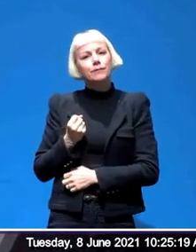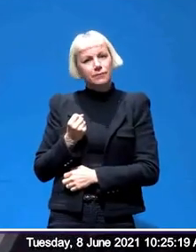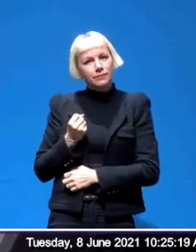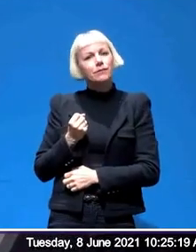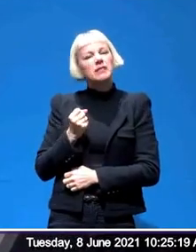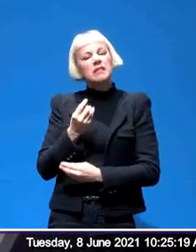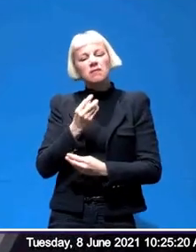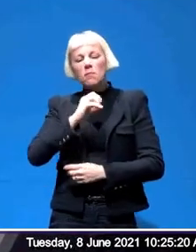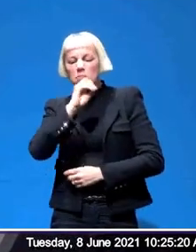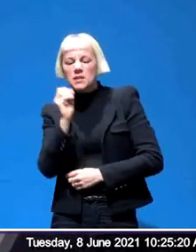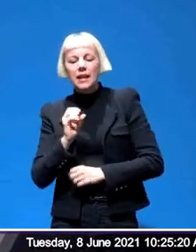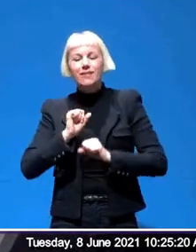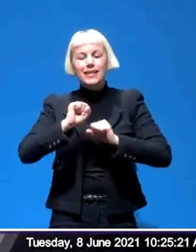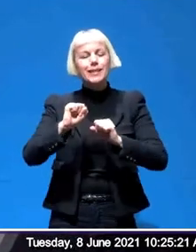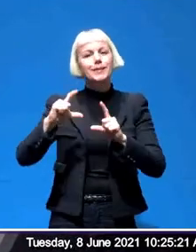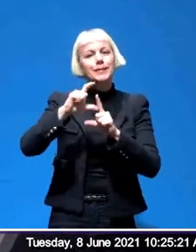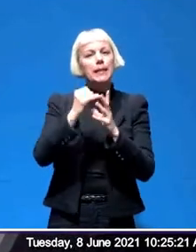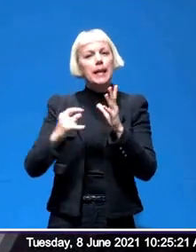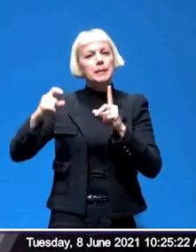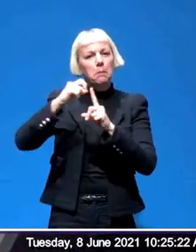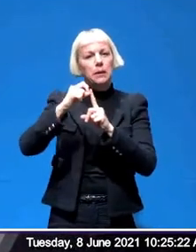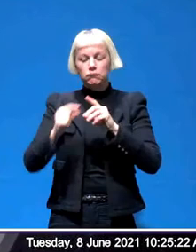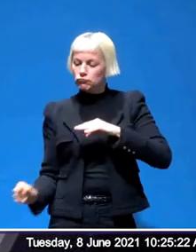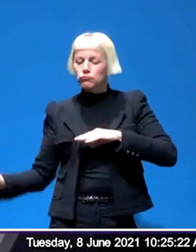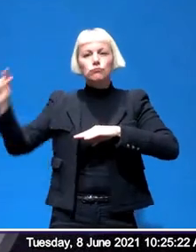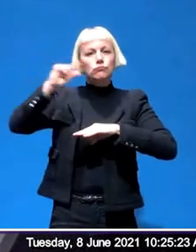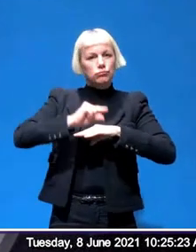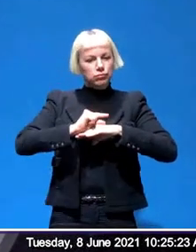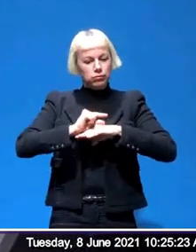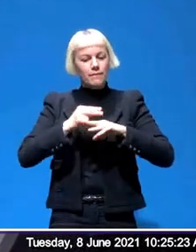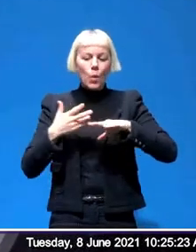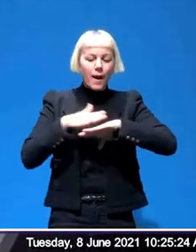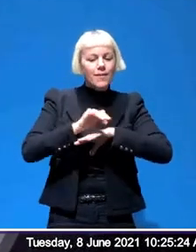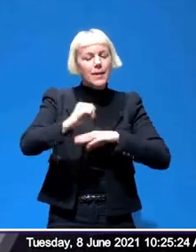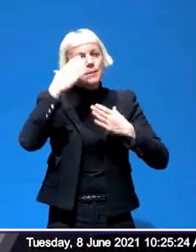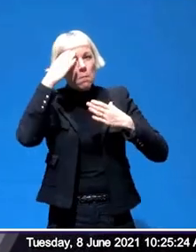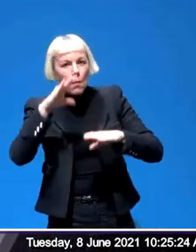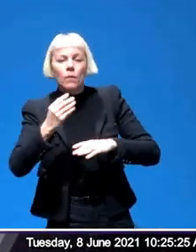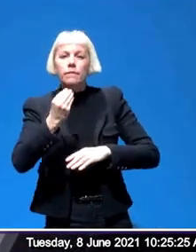client's Disability Support Pension on a board and lodgings basis and I am aware